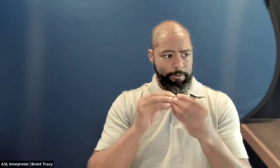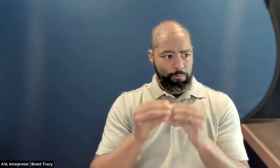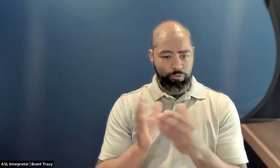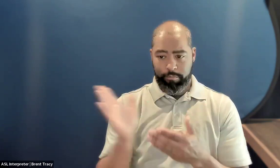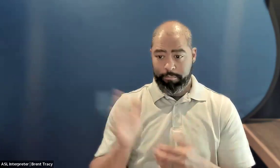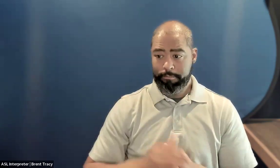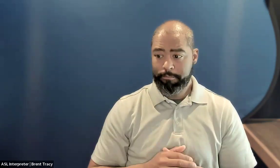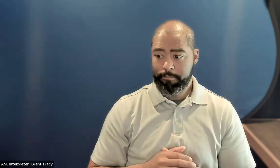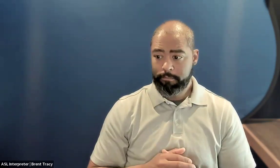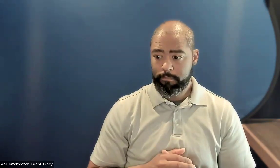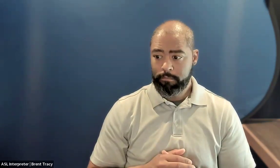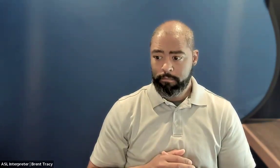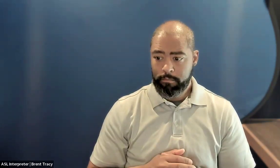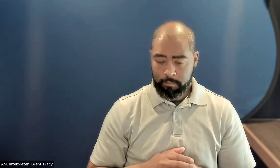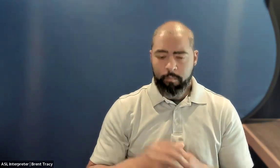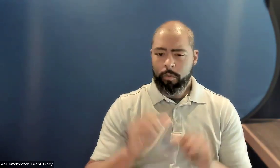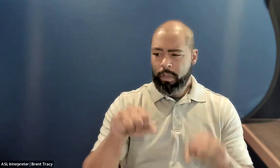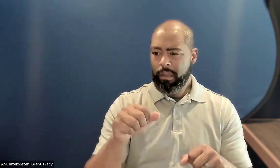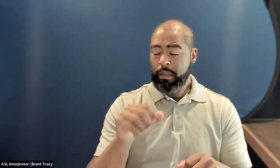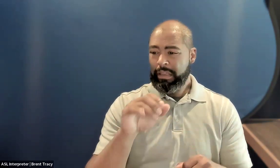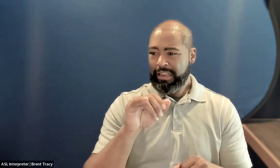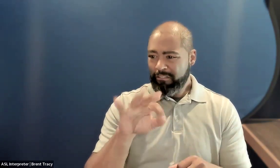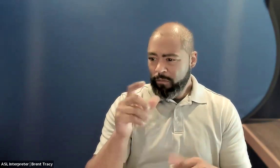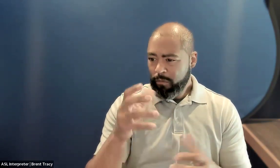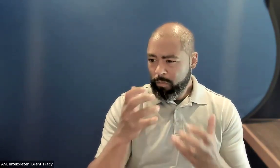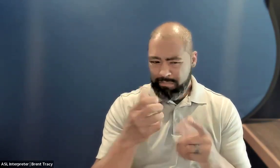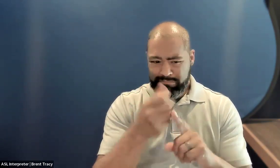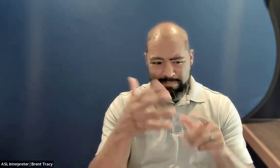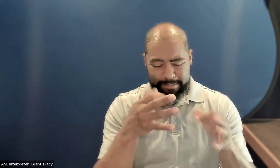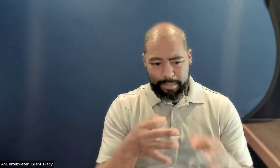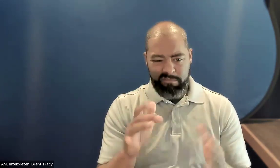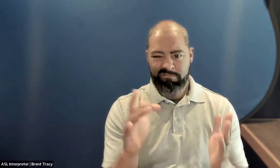And this is not currently part of the temperature output, but